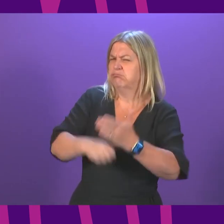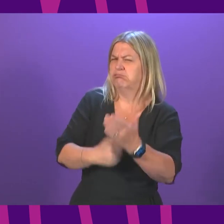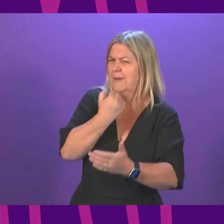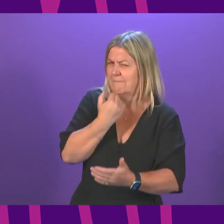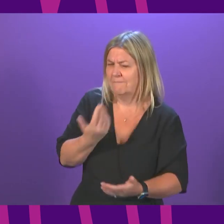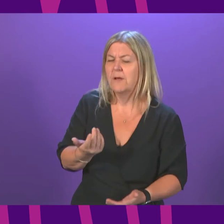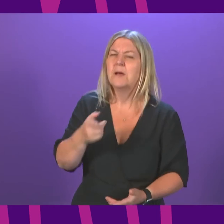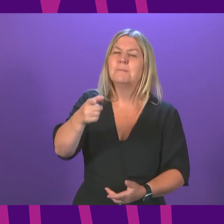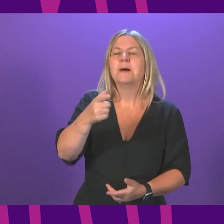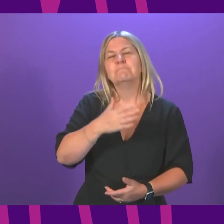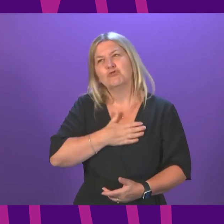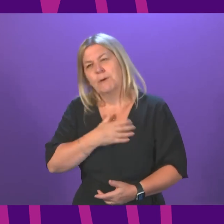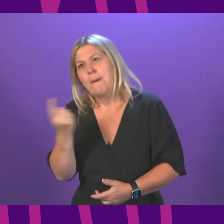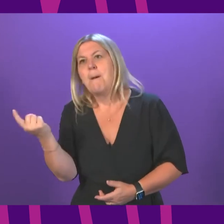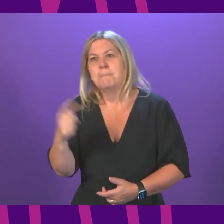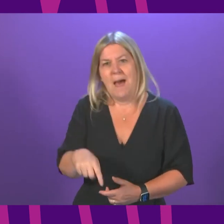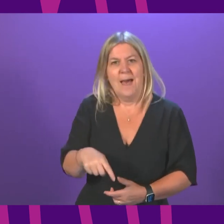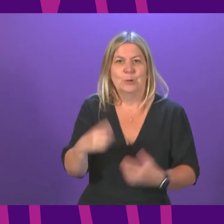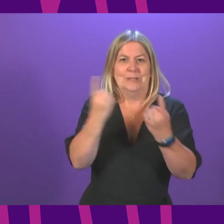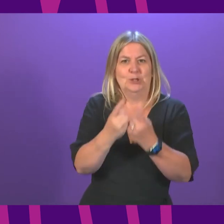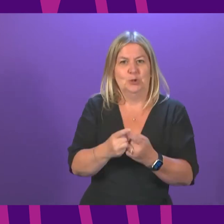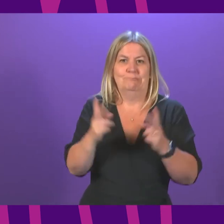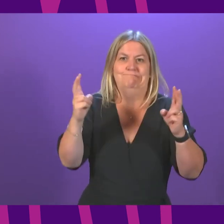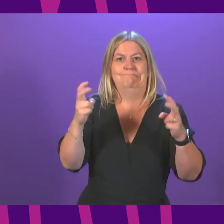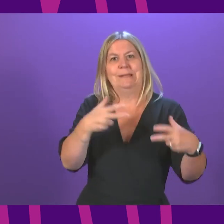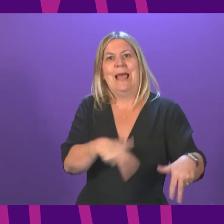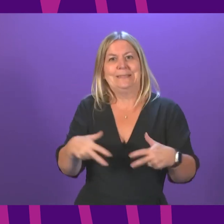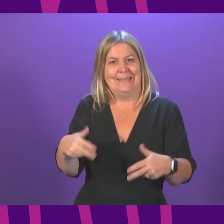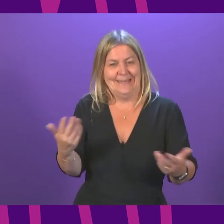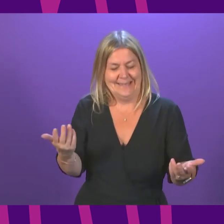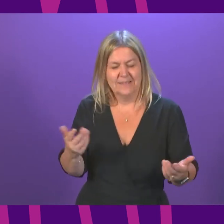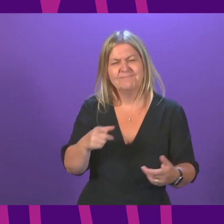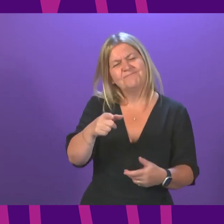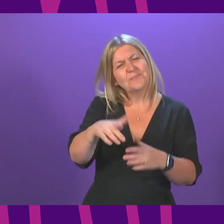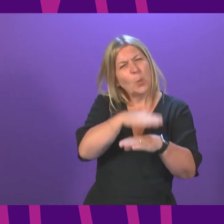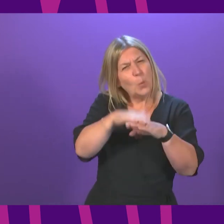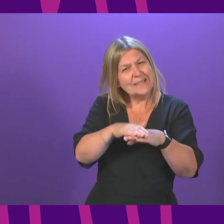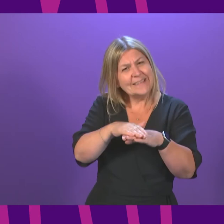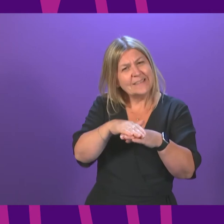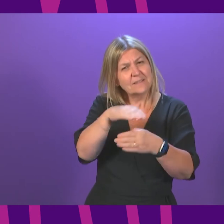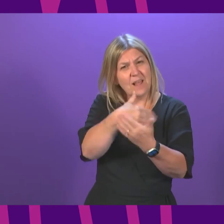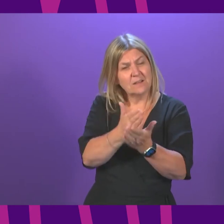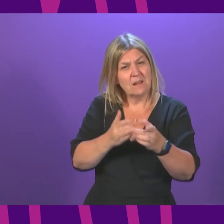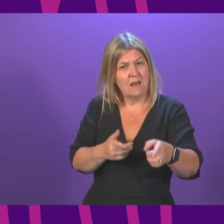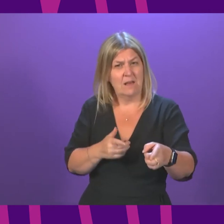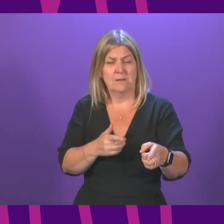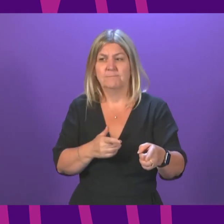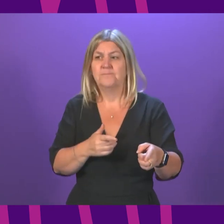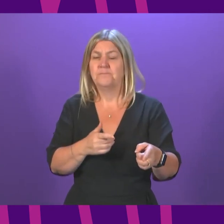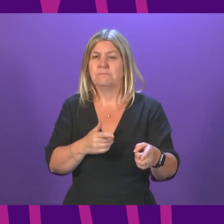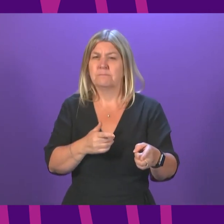of broadening the scope, I am sorry to return to the issue of dancing. Did I hear the First